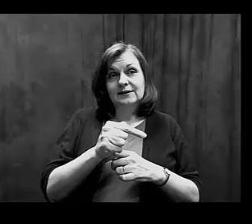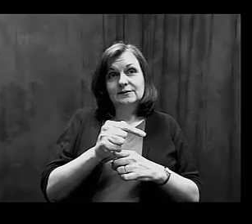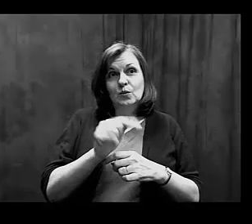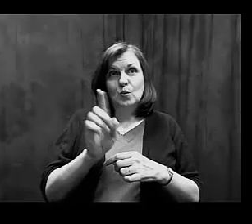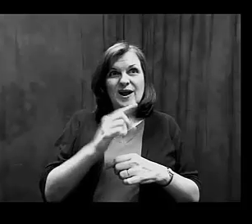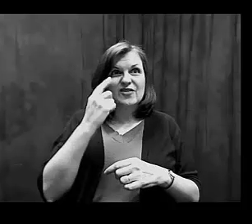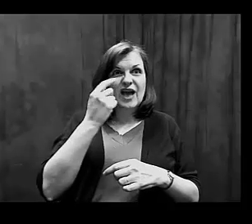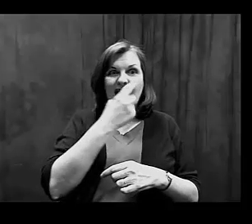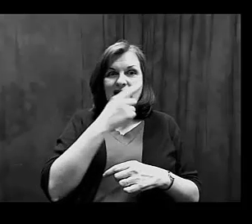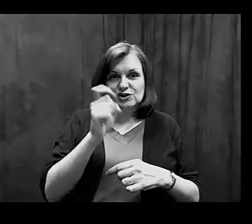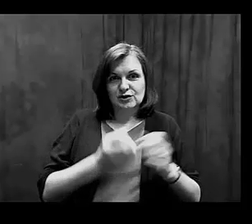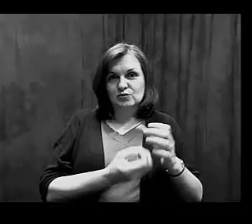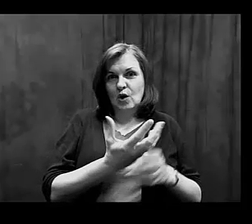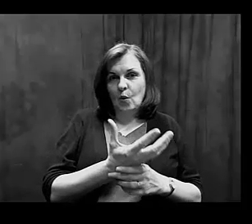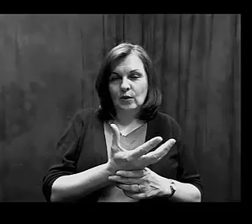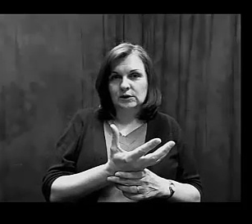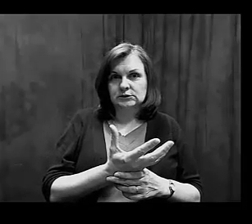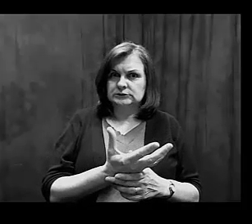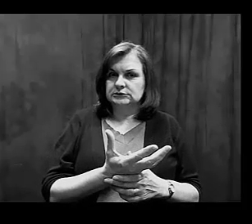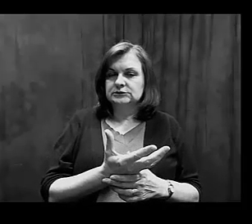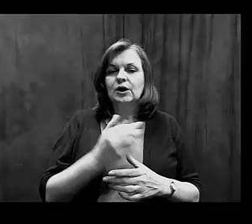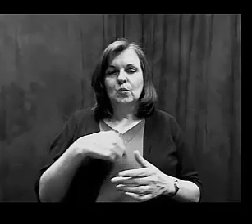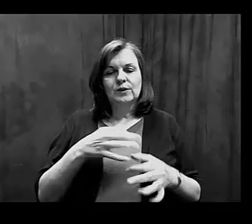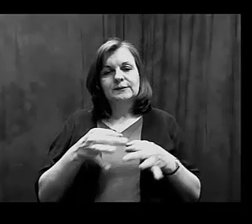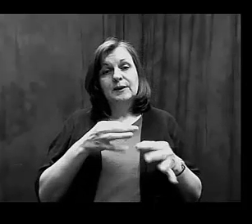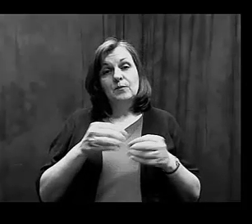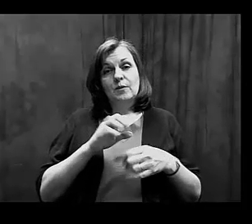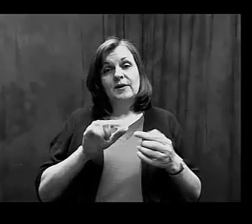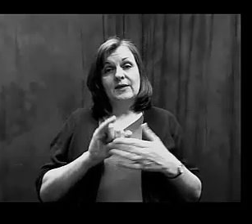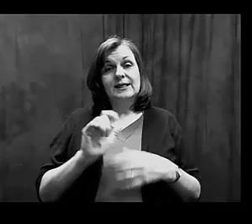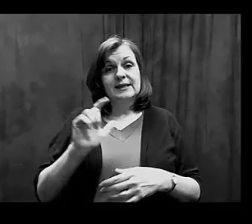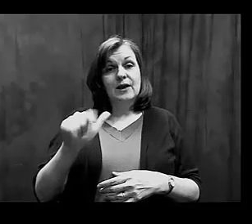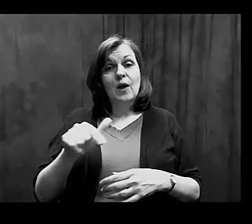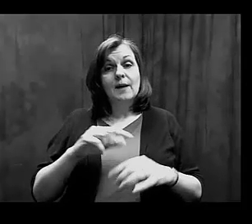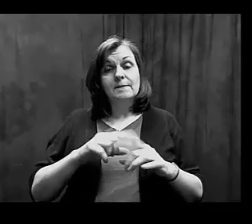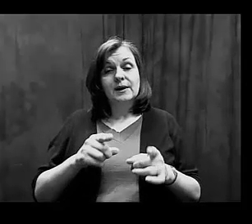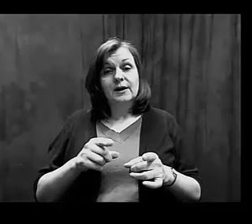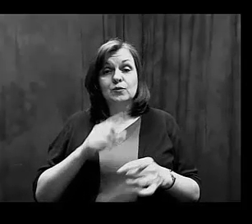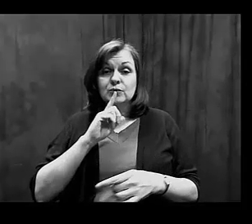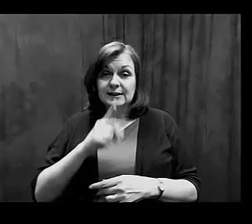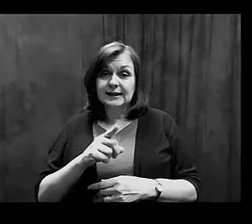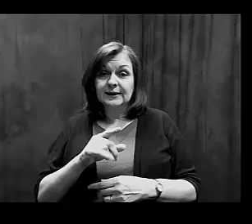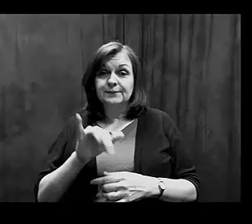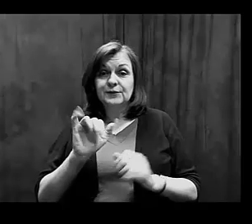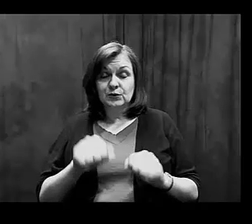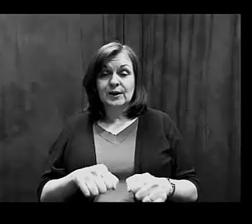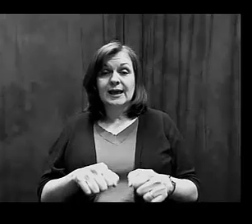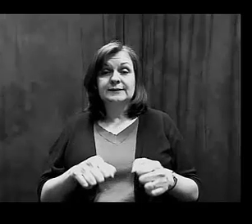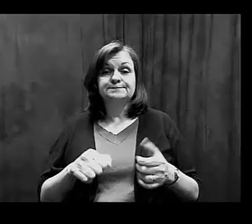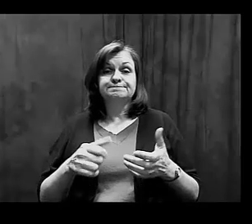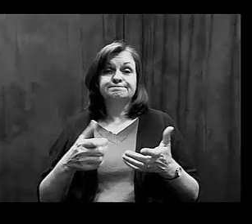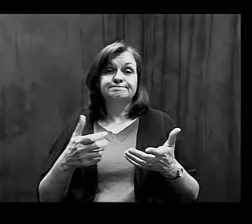and will look at more information on this later on but it literally is you can get different